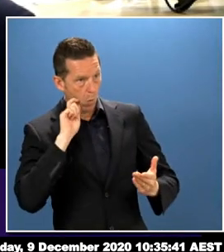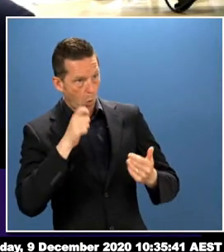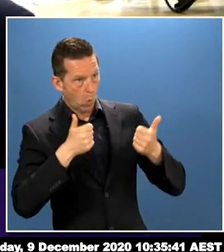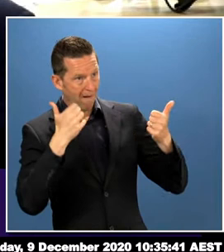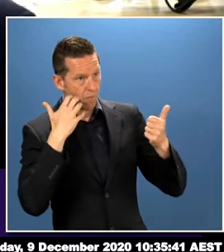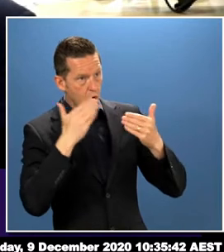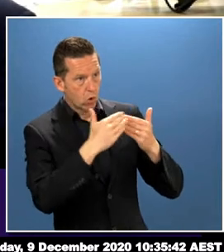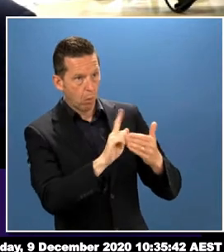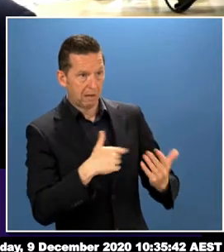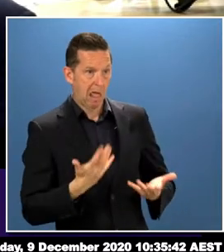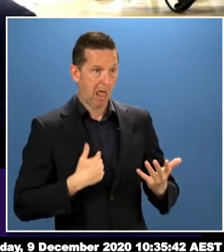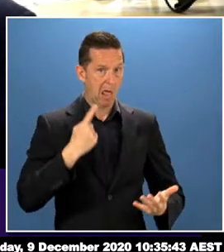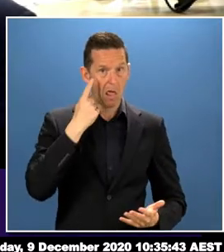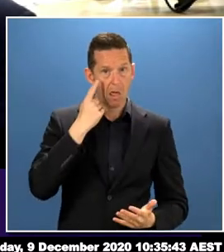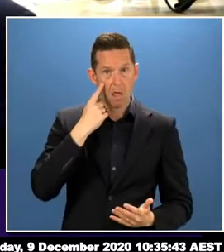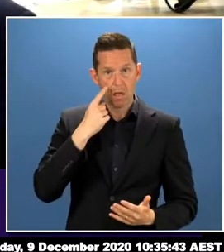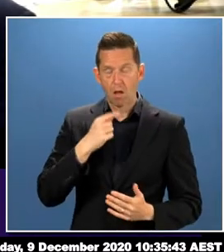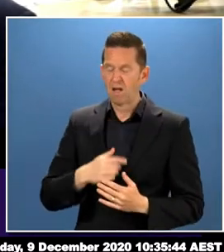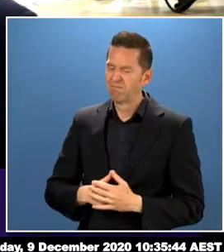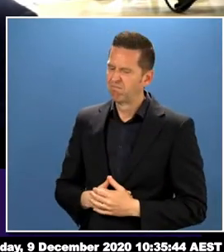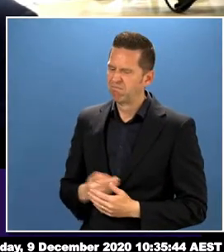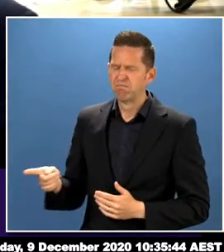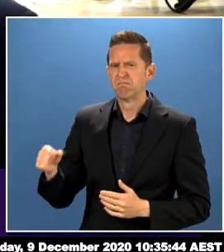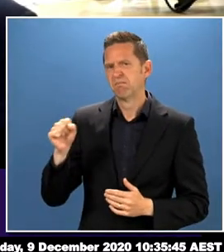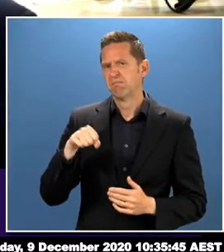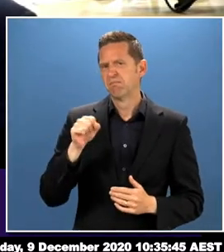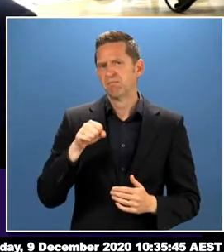It was intimidating from the perspective of going from a